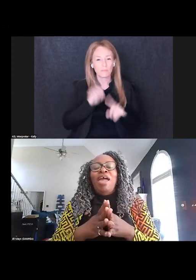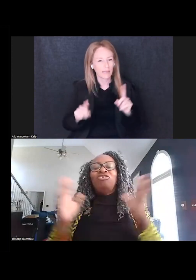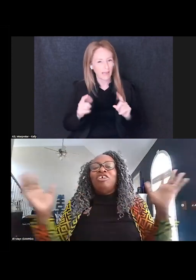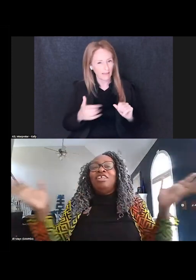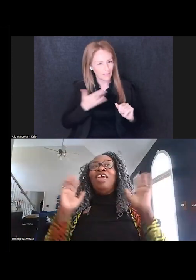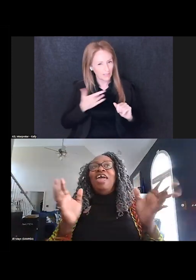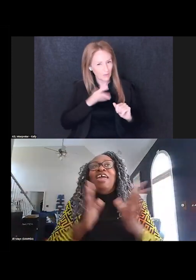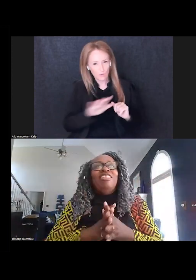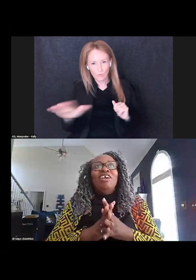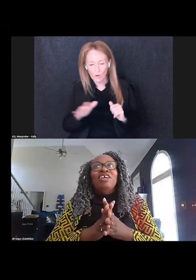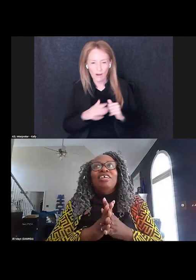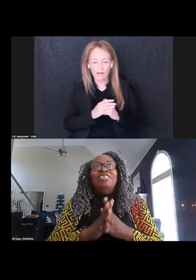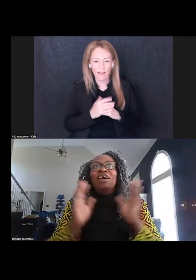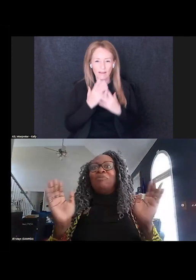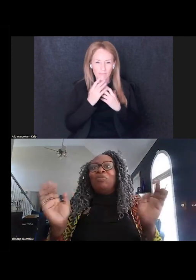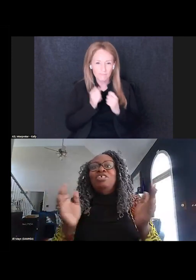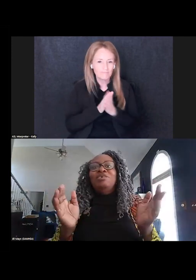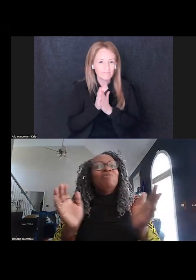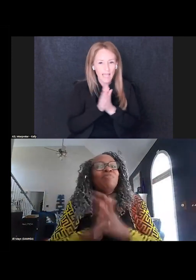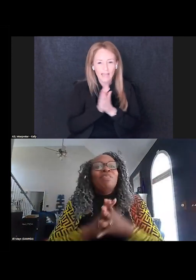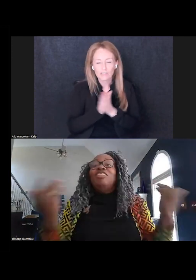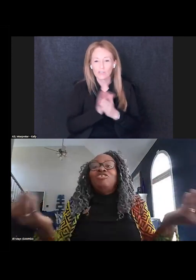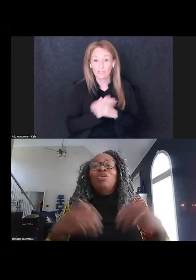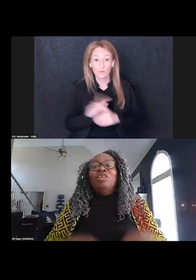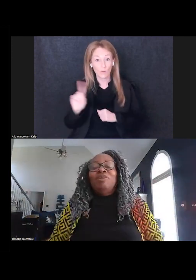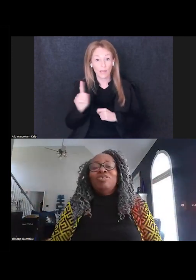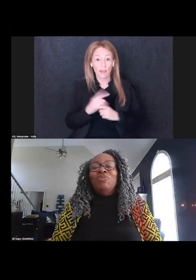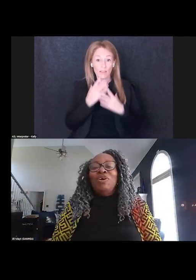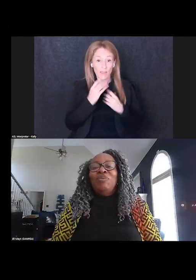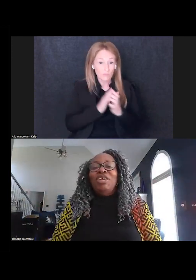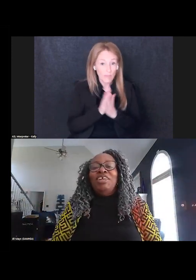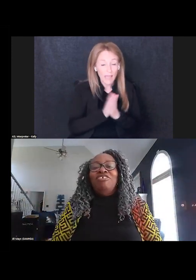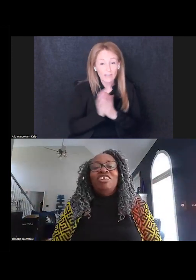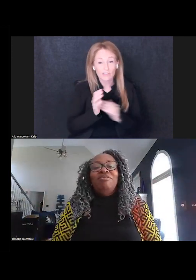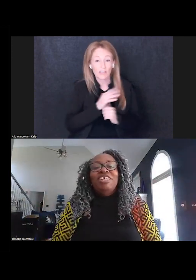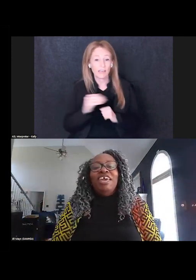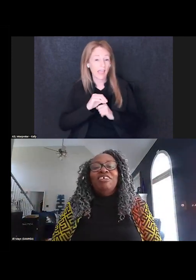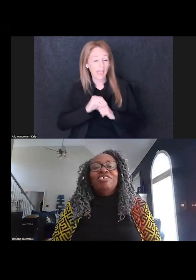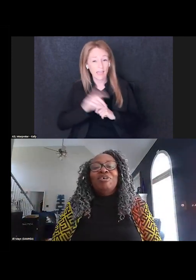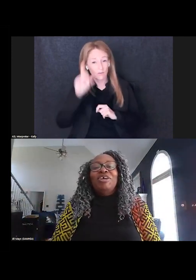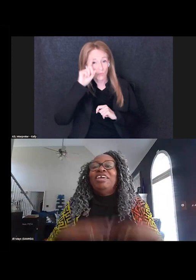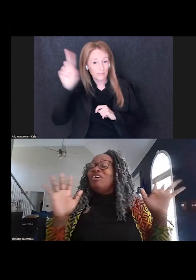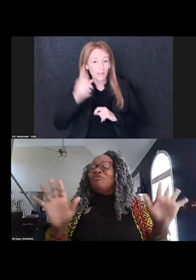PASSION AND WHERE THERE IS WISDOM, THERE IS NO LIMIT TO WHAT WE CAN ACHIEVE TOGETHER.